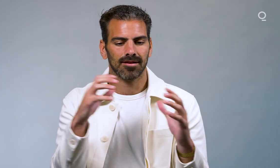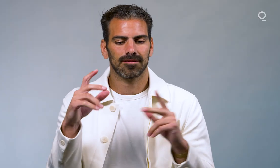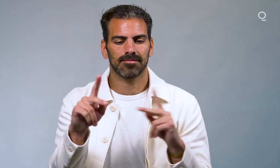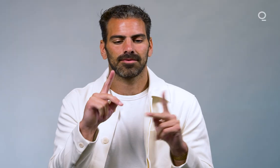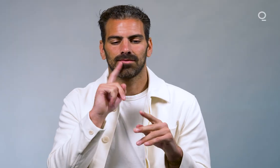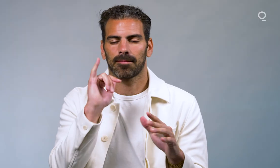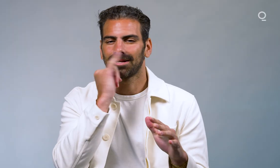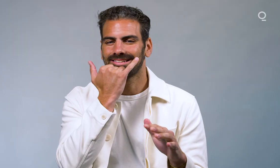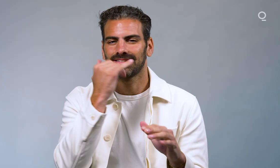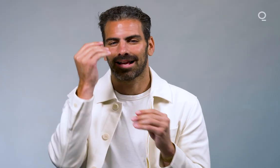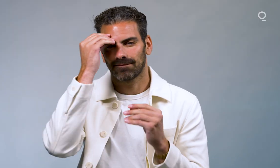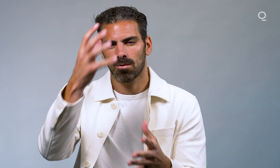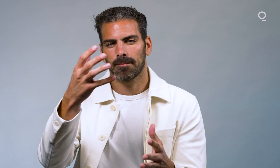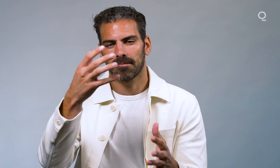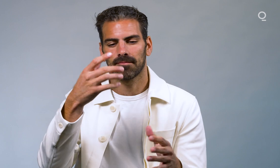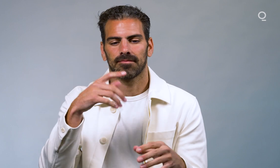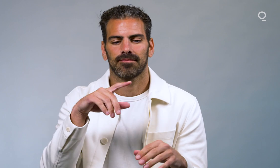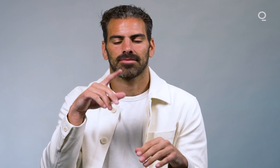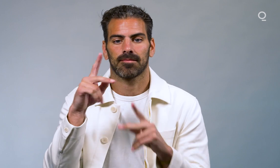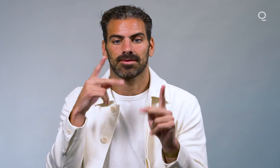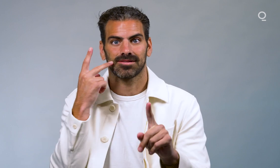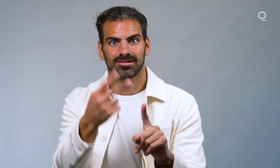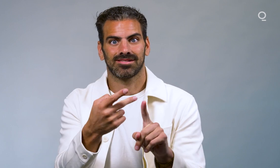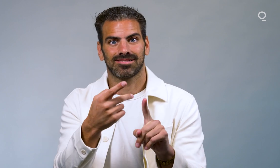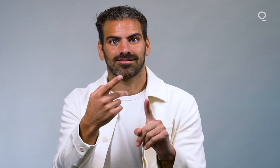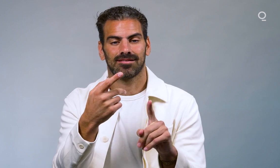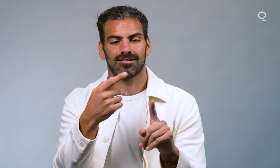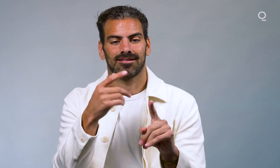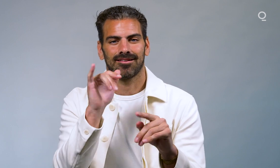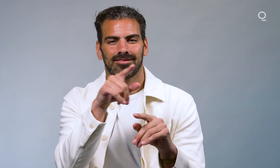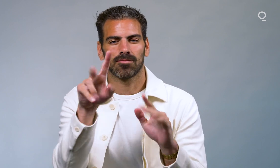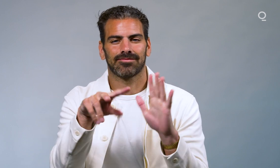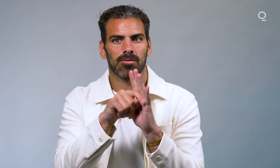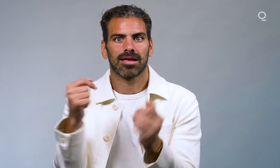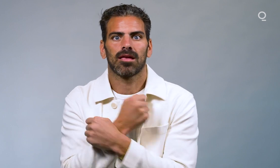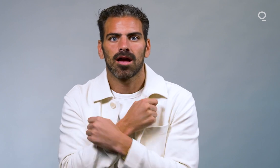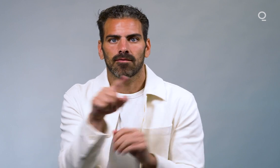I think a lot of people out there are very misinformed on the experience of deaf people, right?